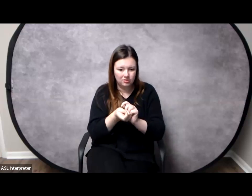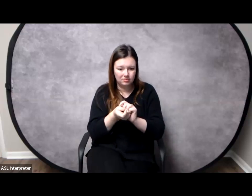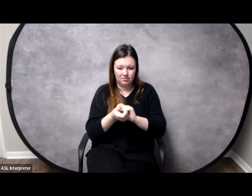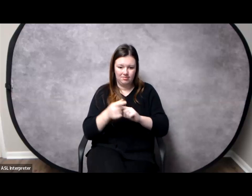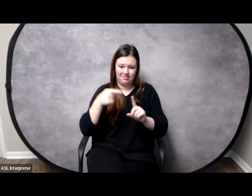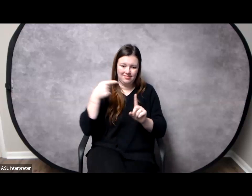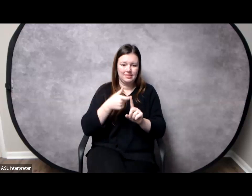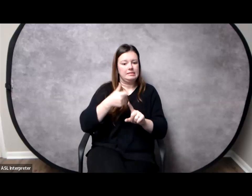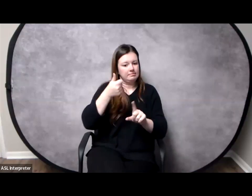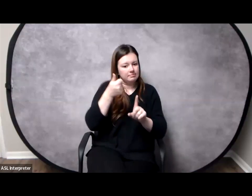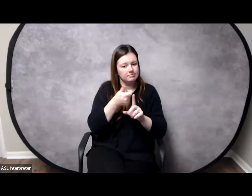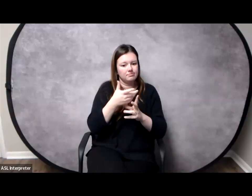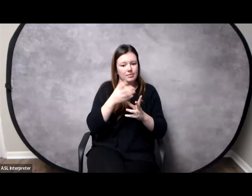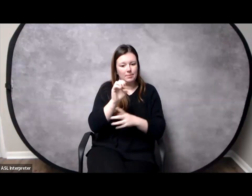Security Act under this proposed rule.